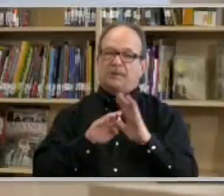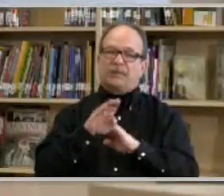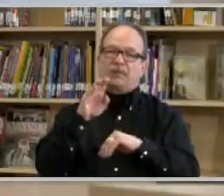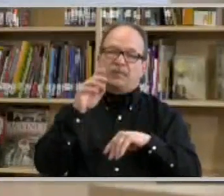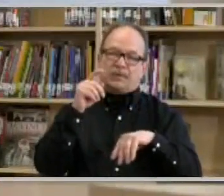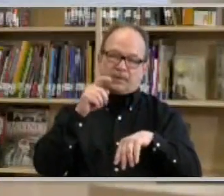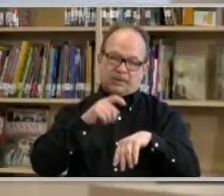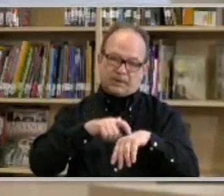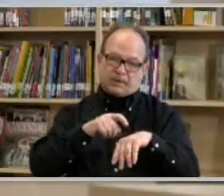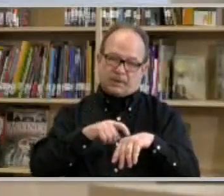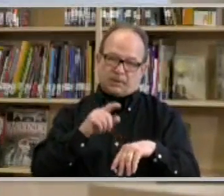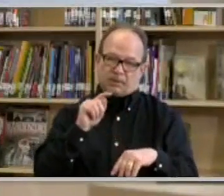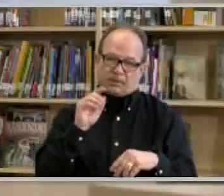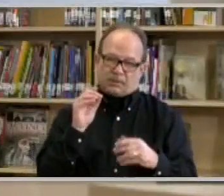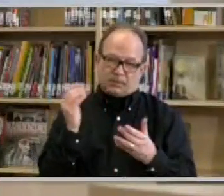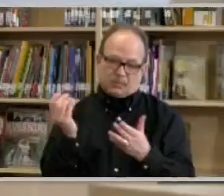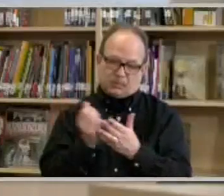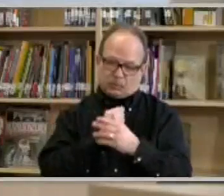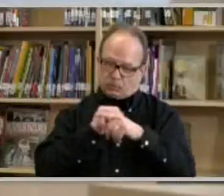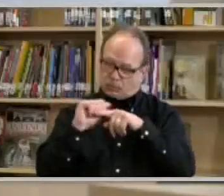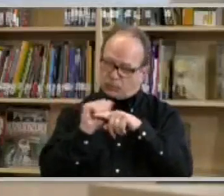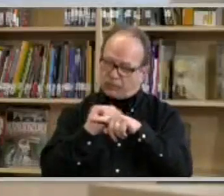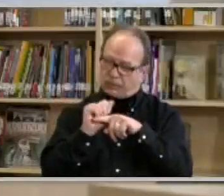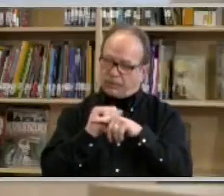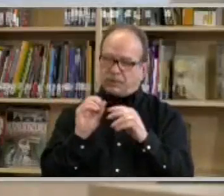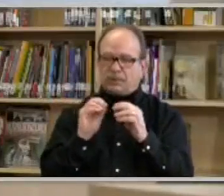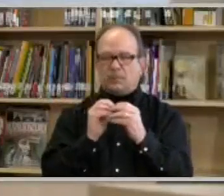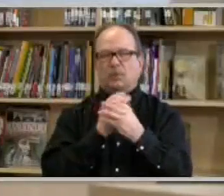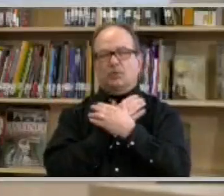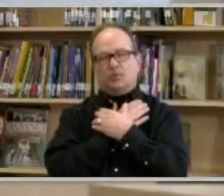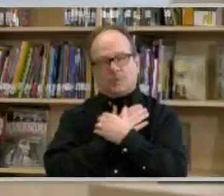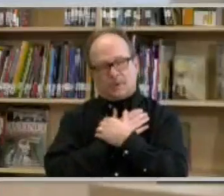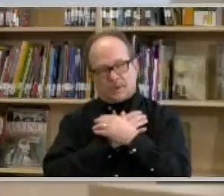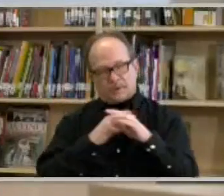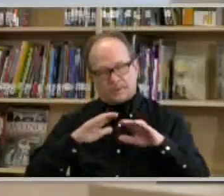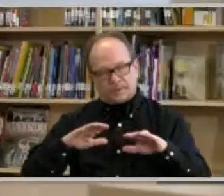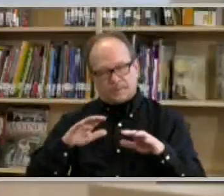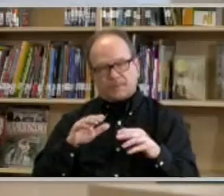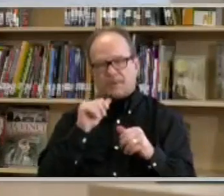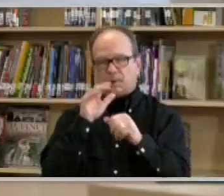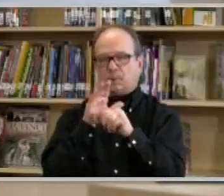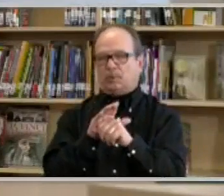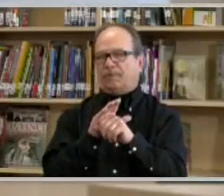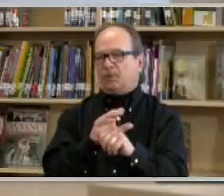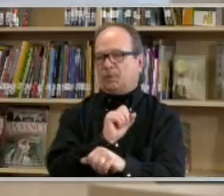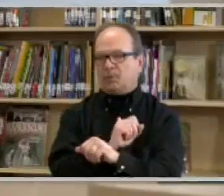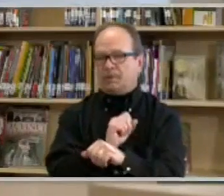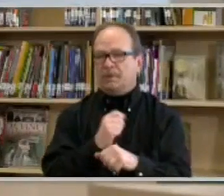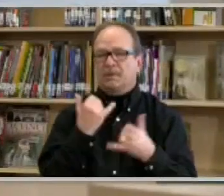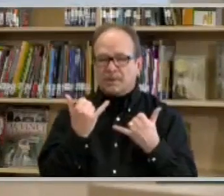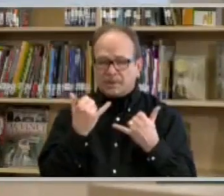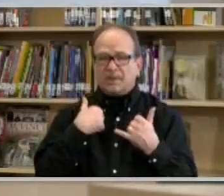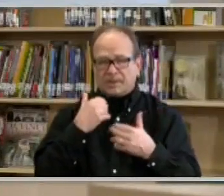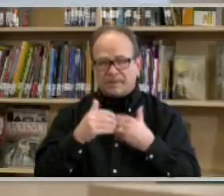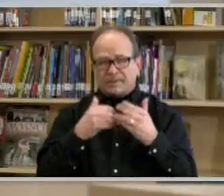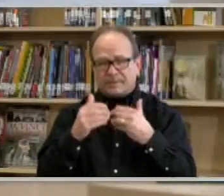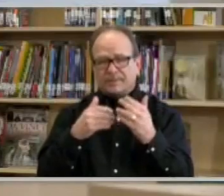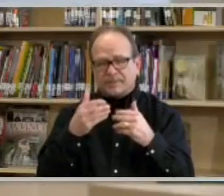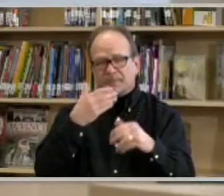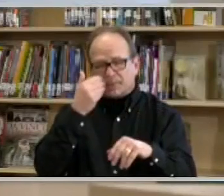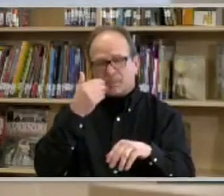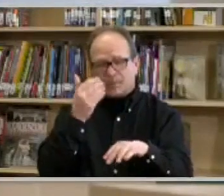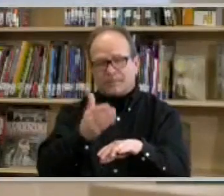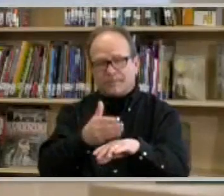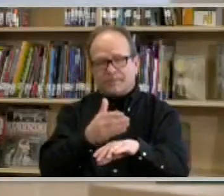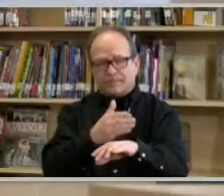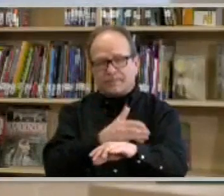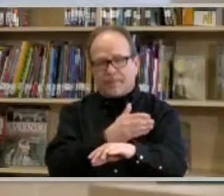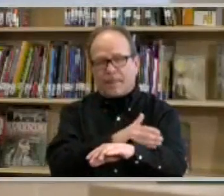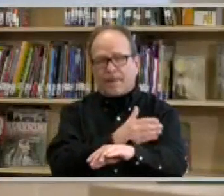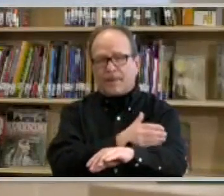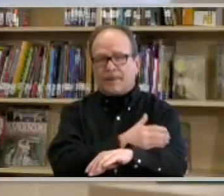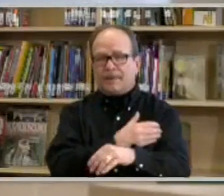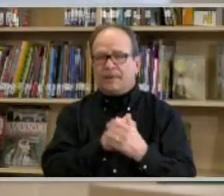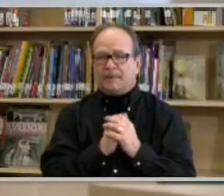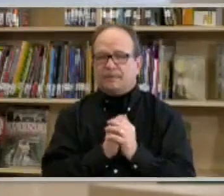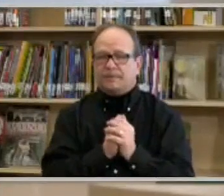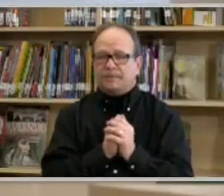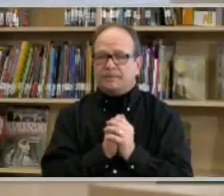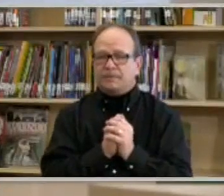MORE PEOPLE HAVE CREATED TIME IN